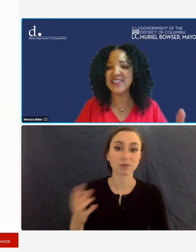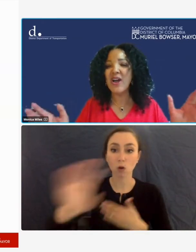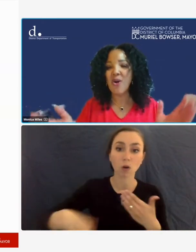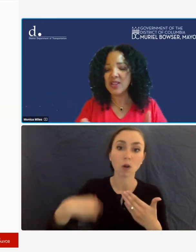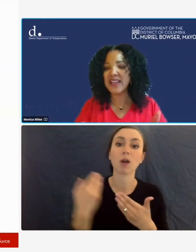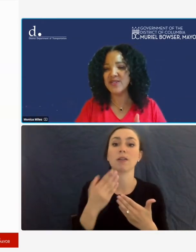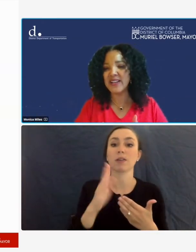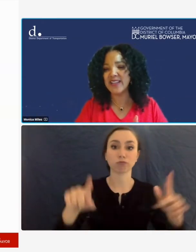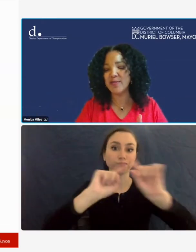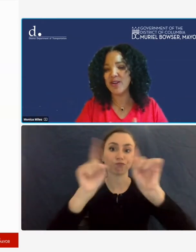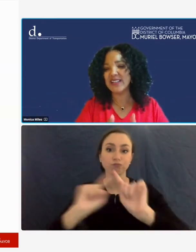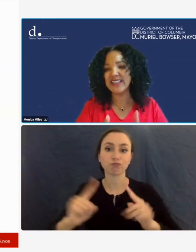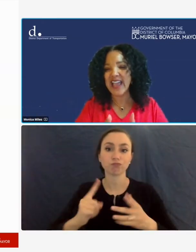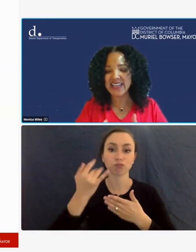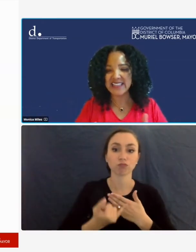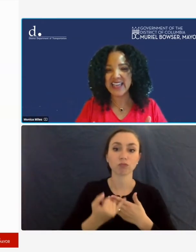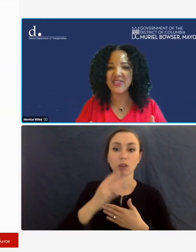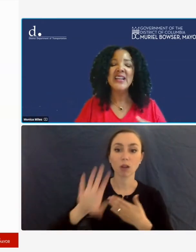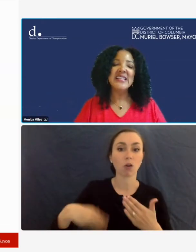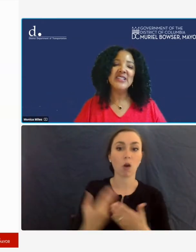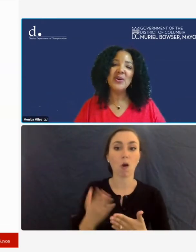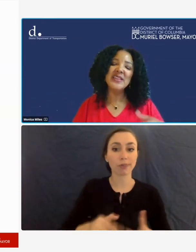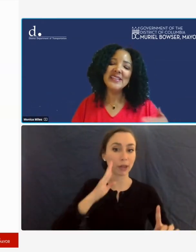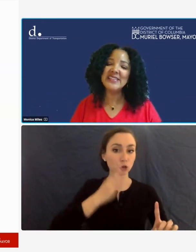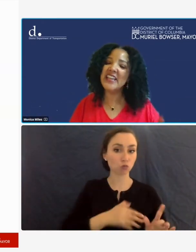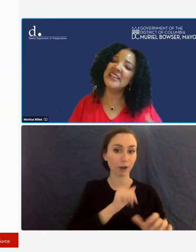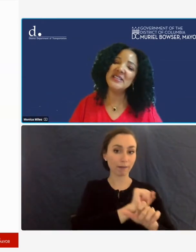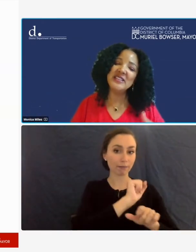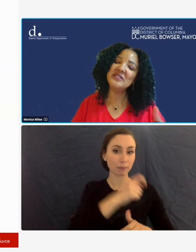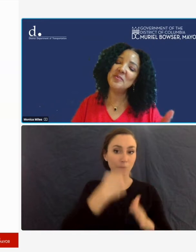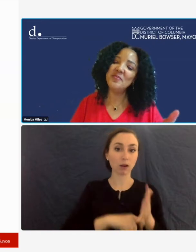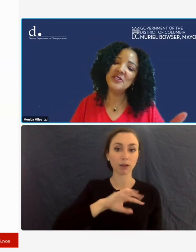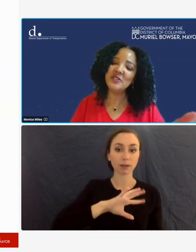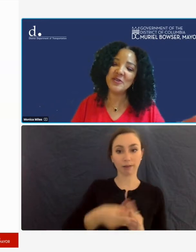all of that direct labor cost is added together so in this case this little this little company